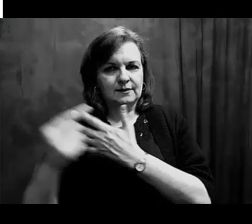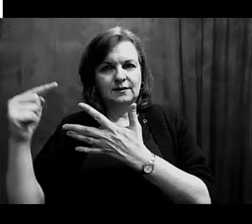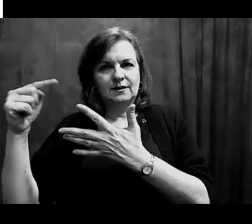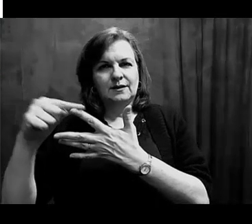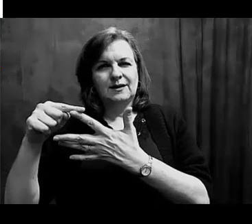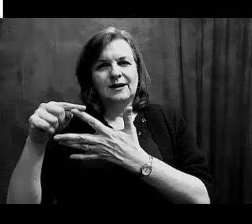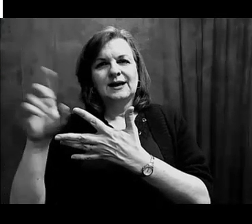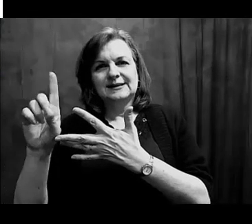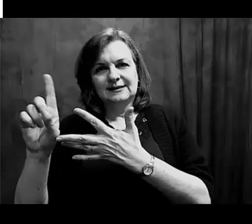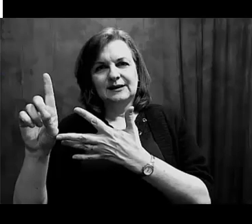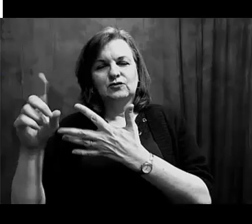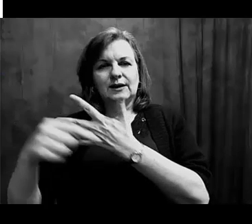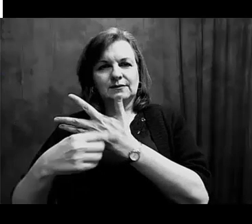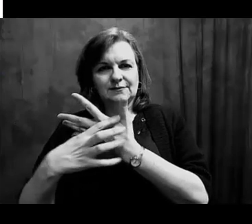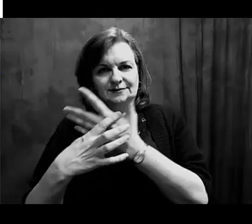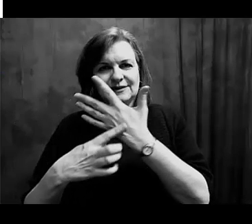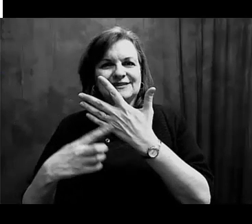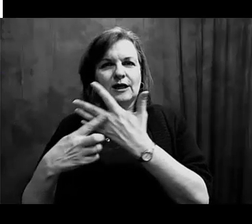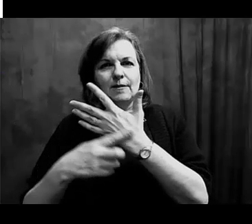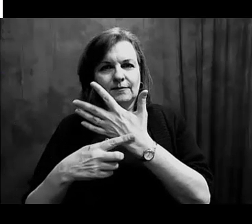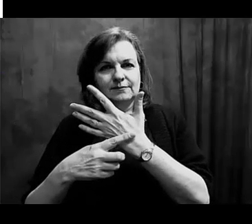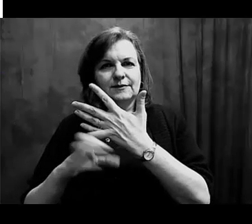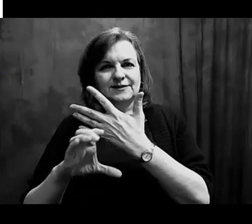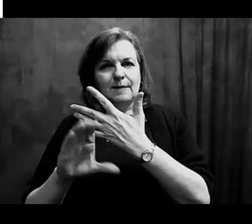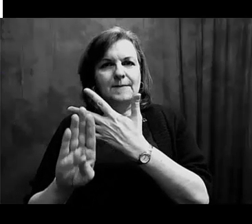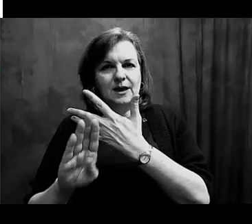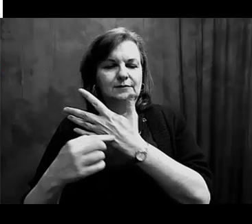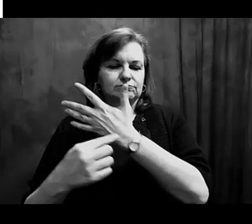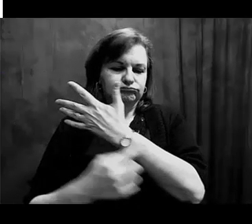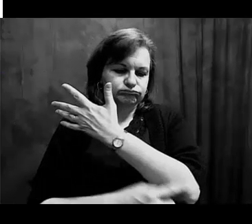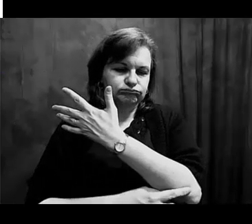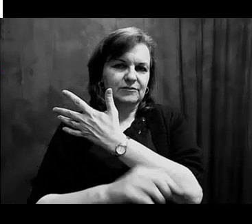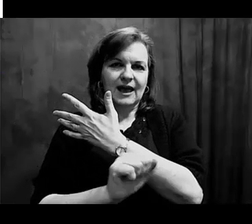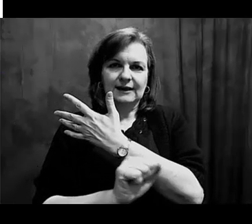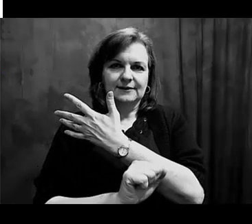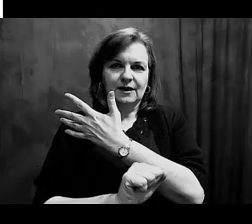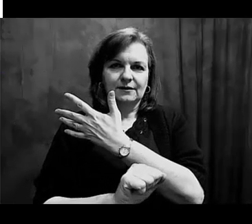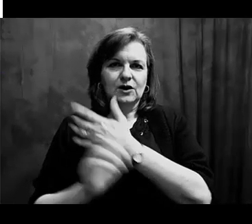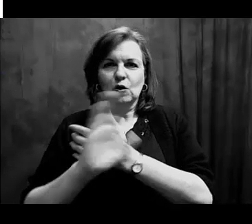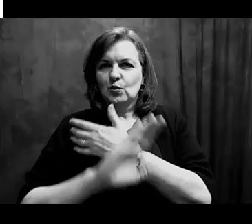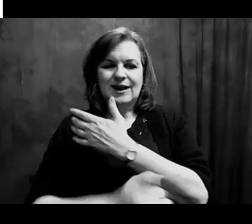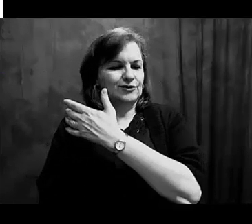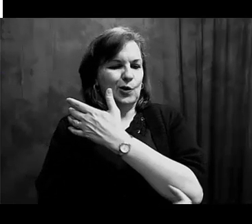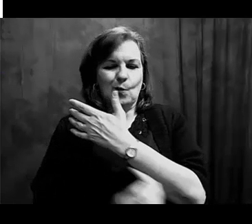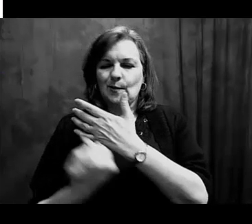to cell body to axon we never go the other way!